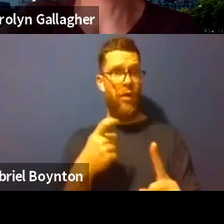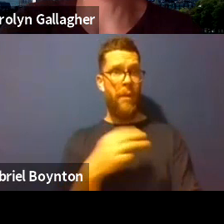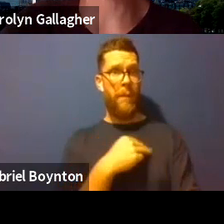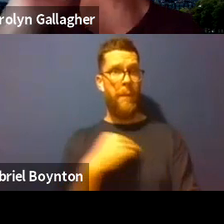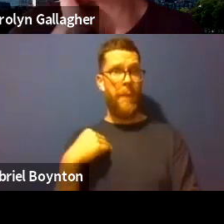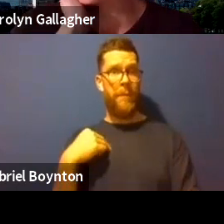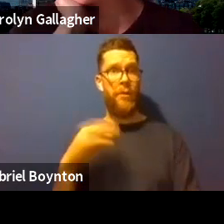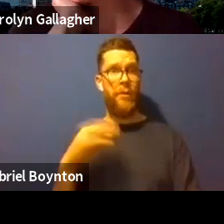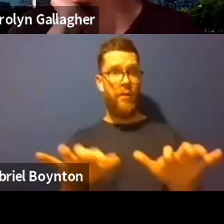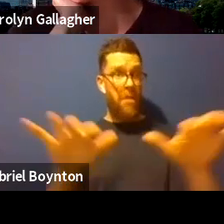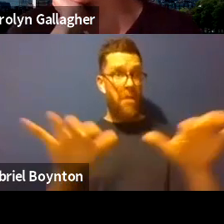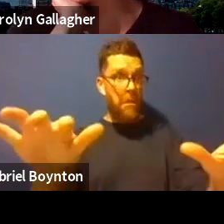Carolyn Gallagher: Seeing none, and so